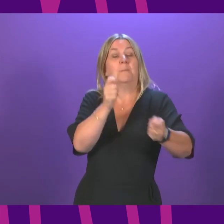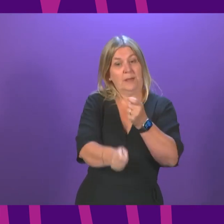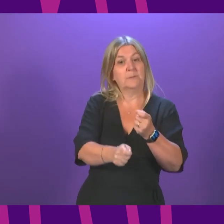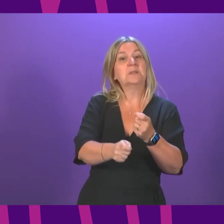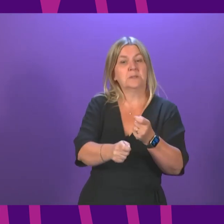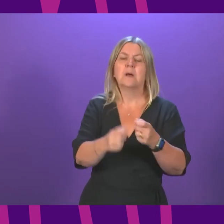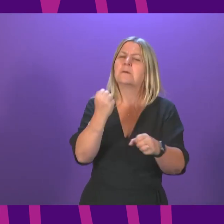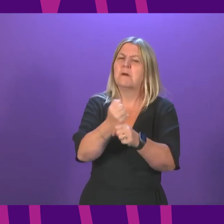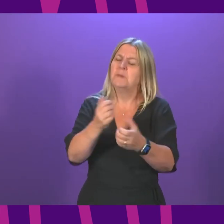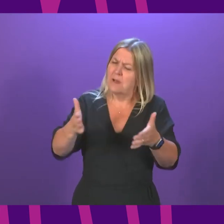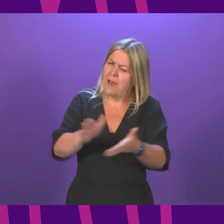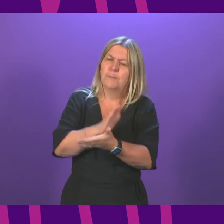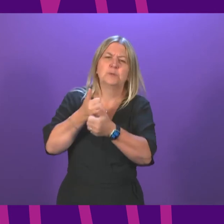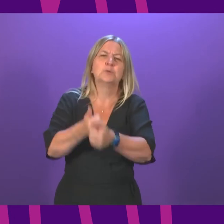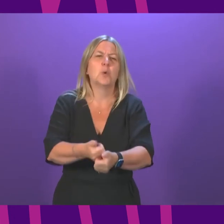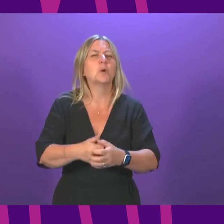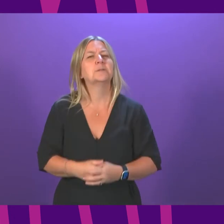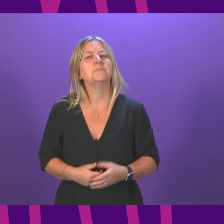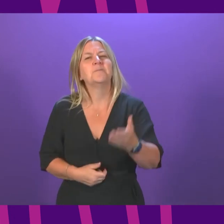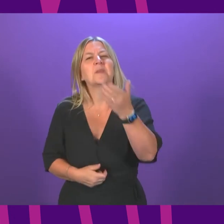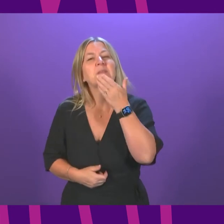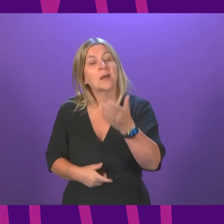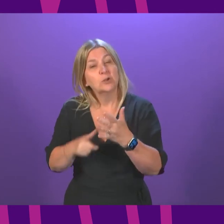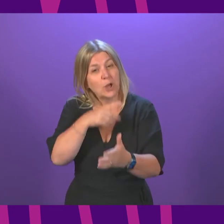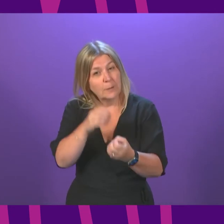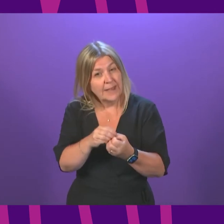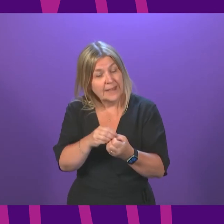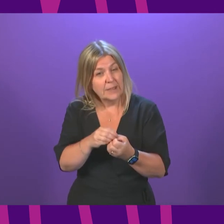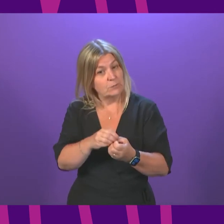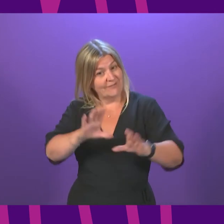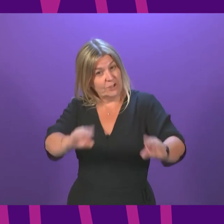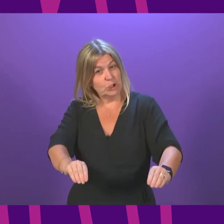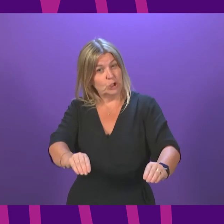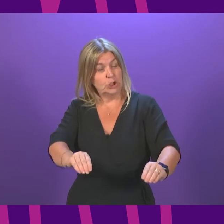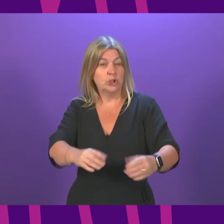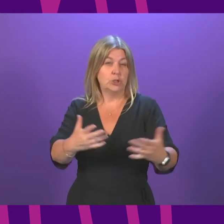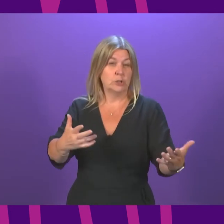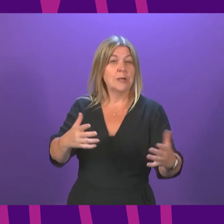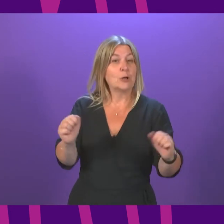The Government is happy to support Jackie Baillie’s amendment 4. I invite Jackie Baillie to wind up and to press or withdraw amendment 4.